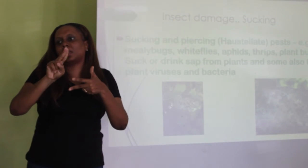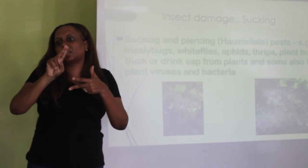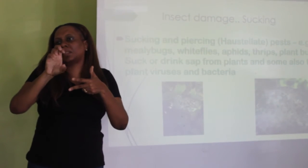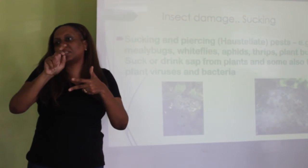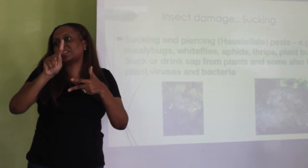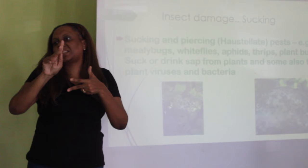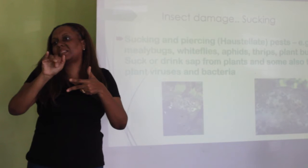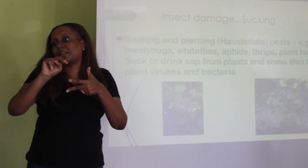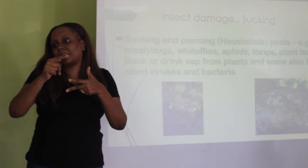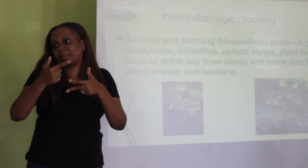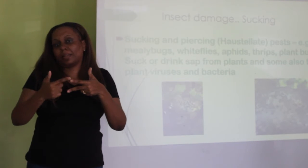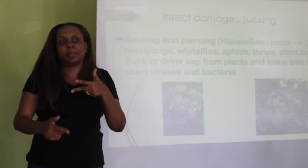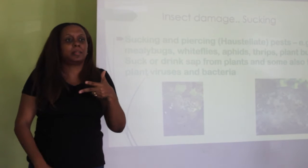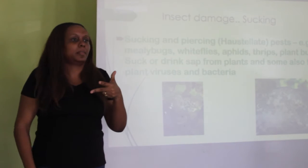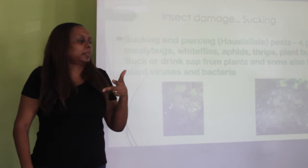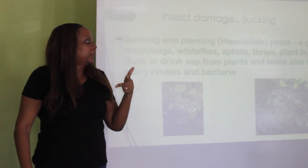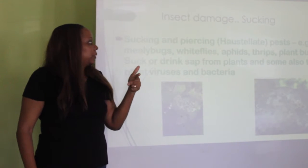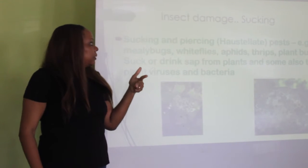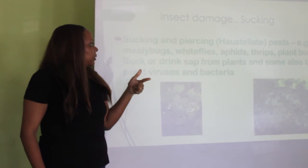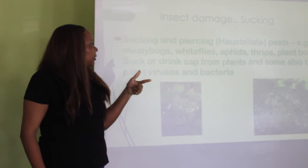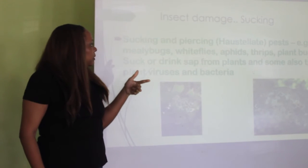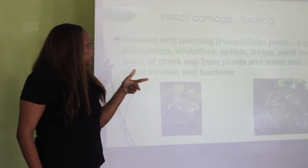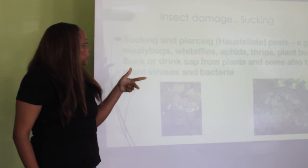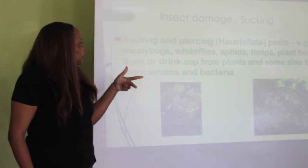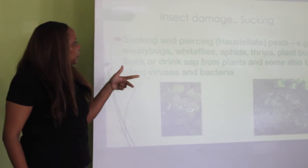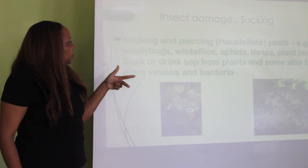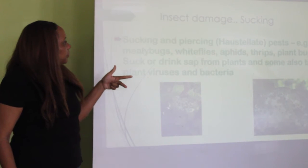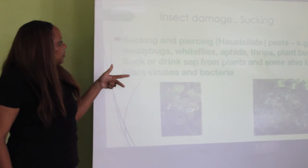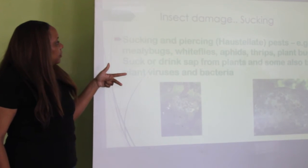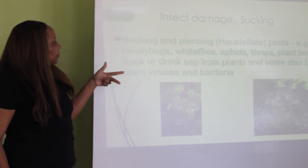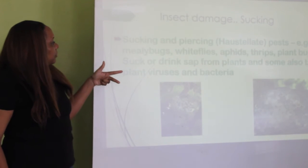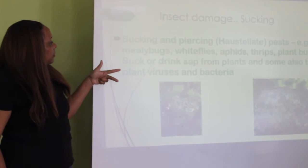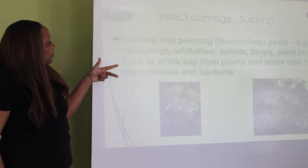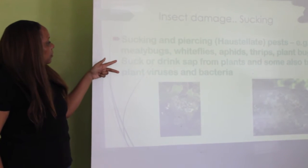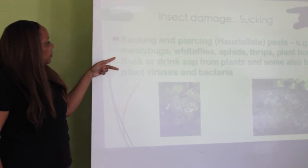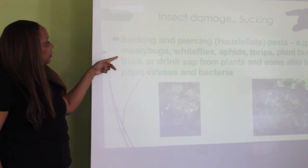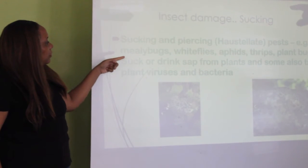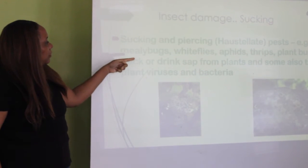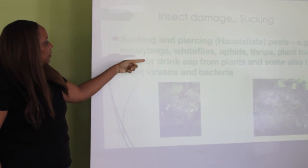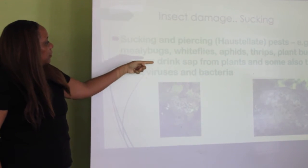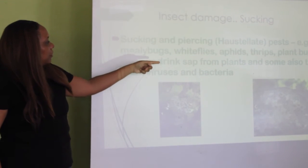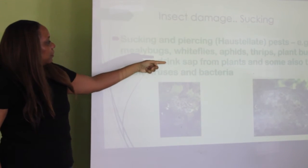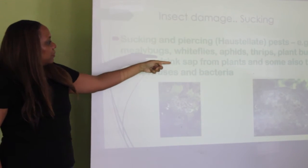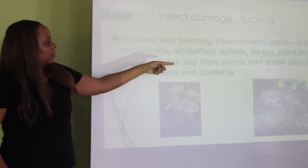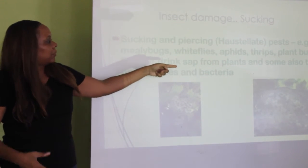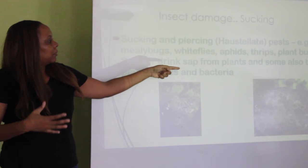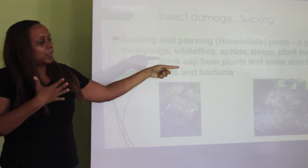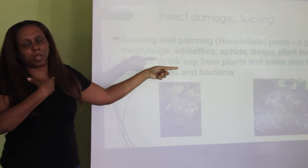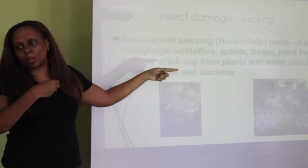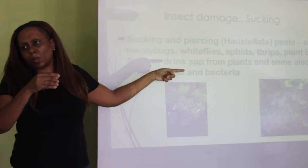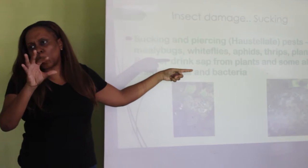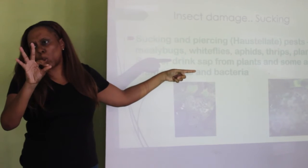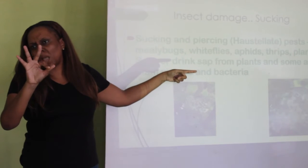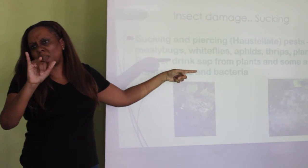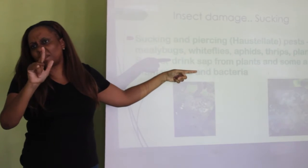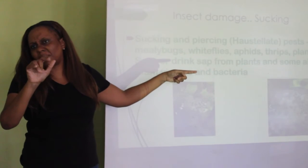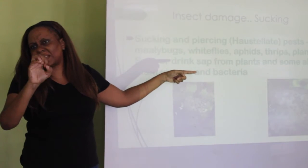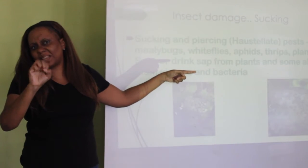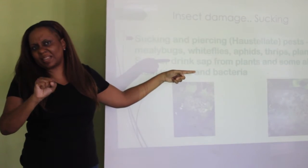so sucky insects figures so they could be scales mini bugs white flies ear face